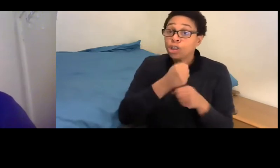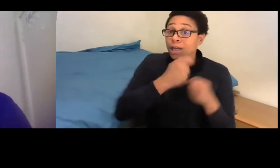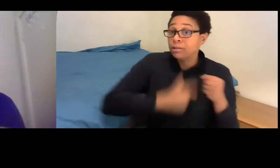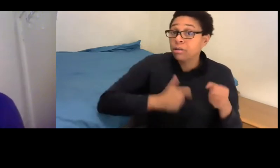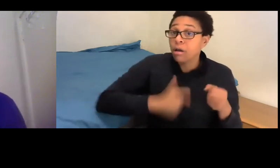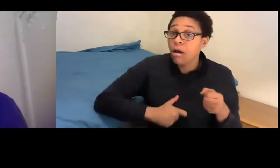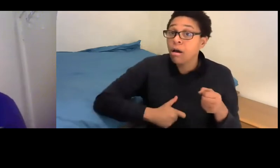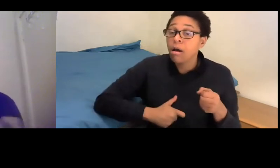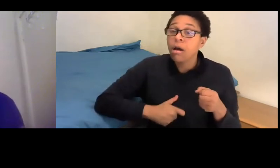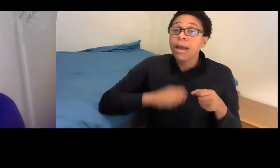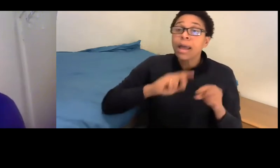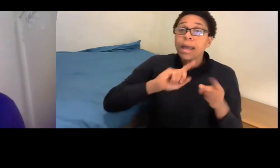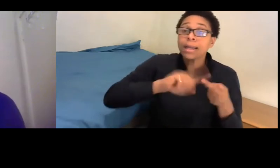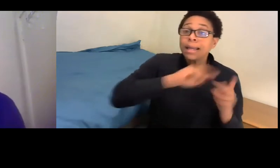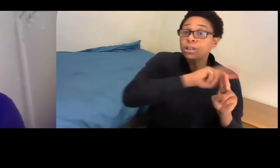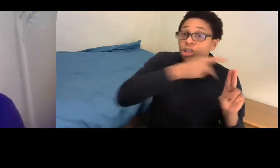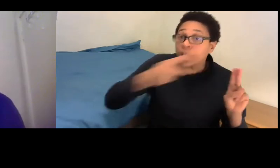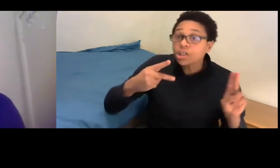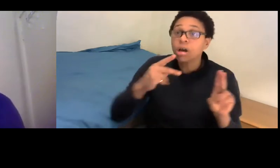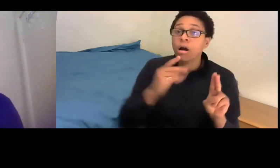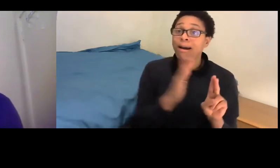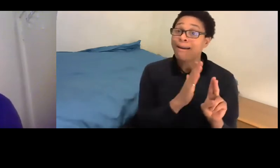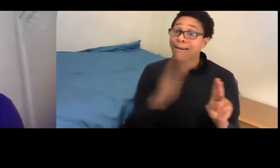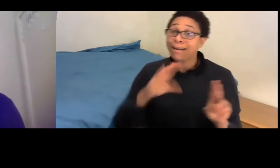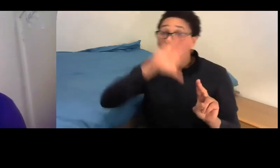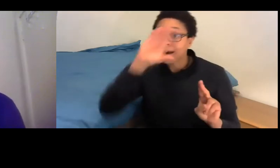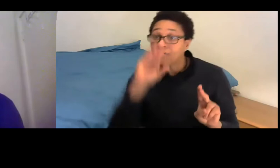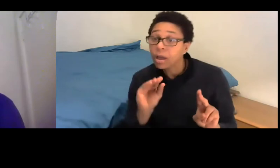West Africa, East Africa. So there are all these situations